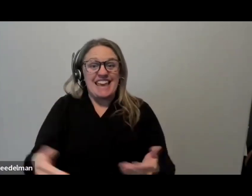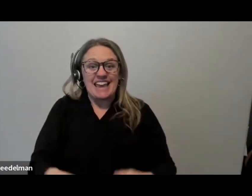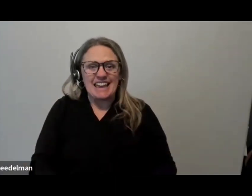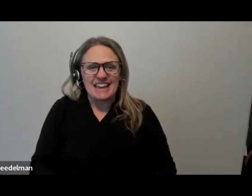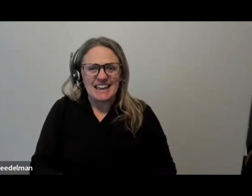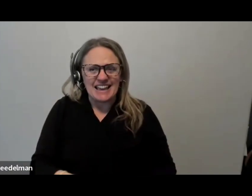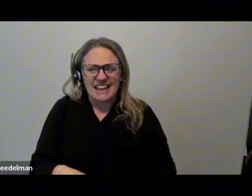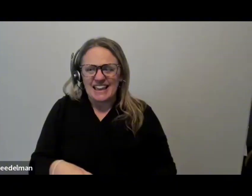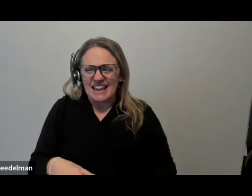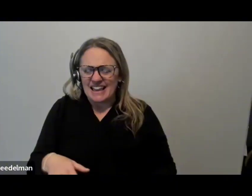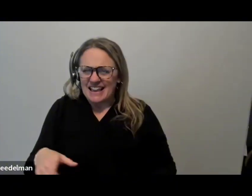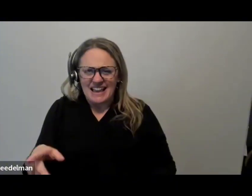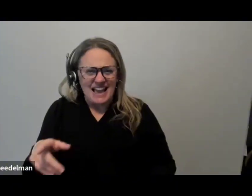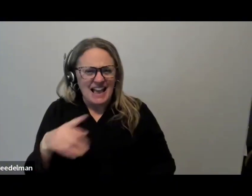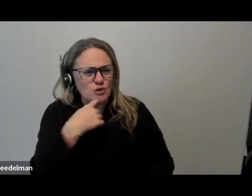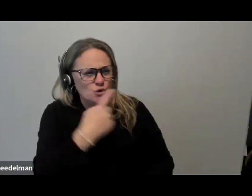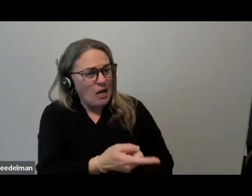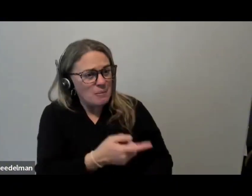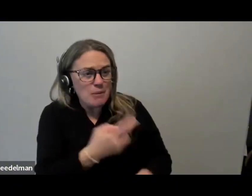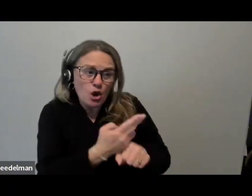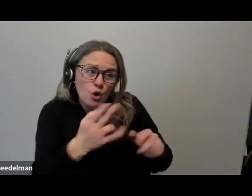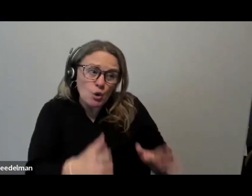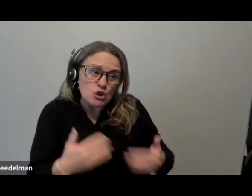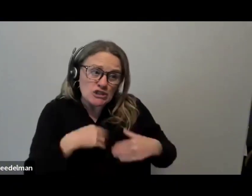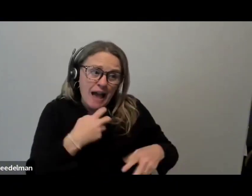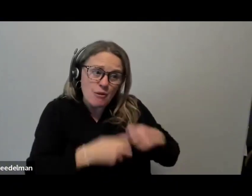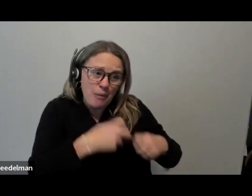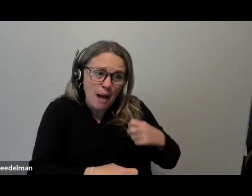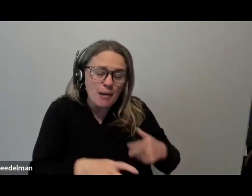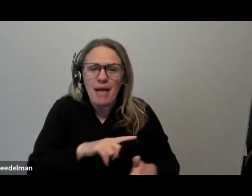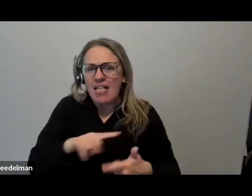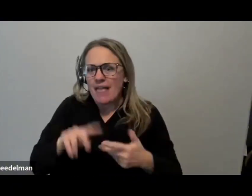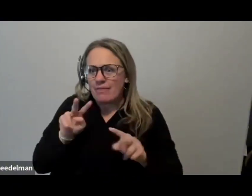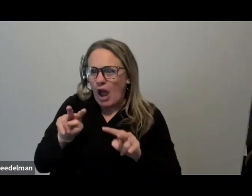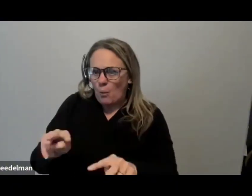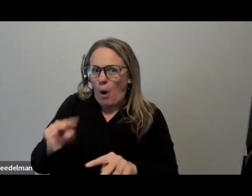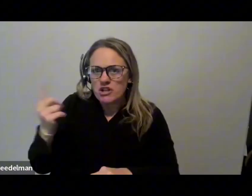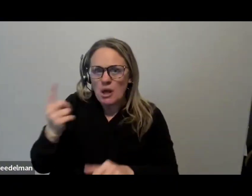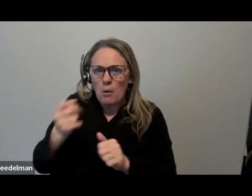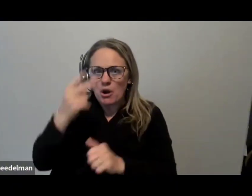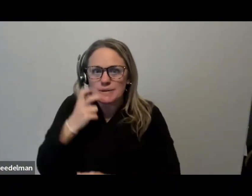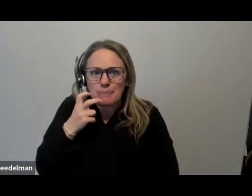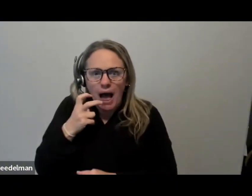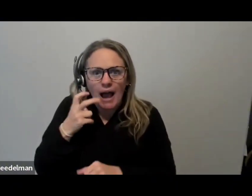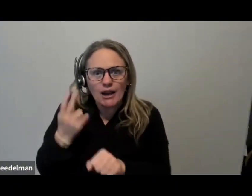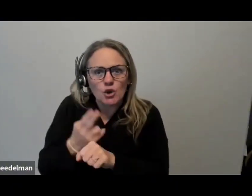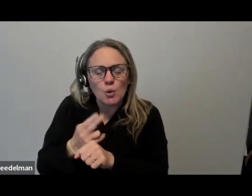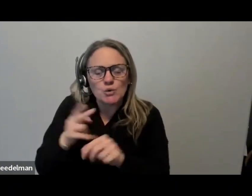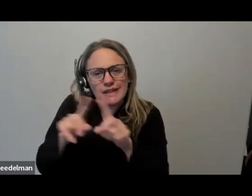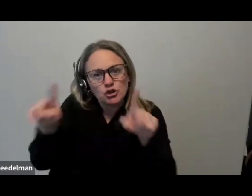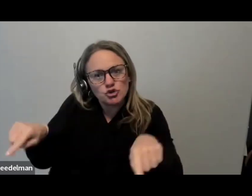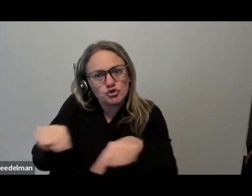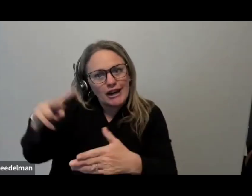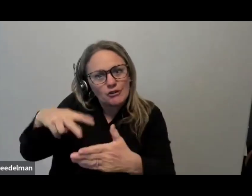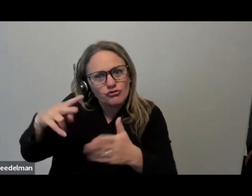And then they watch someone like with a screen reader try to go through their product and they go, oh my god, that's like horrific. And you're like, yes please, let's fix it together.